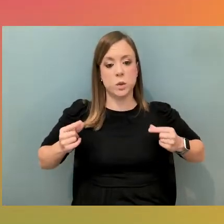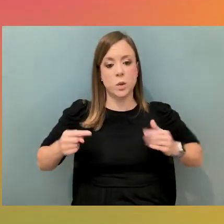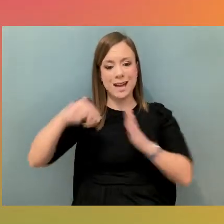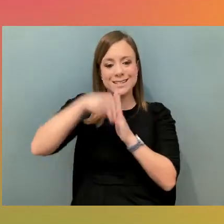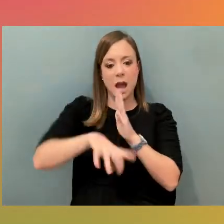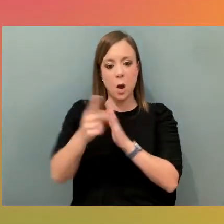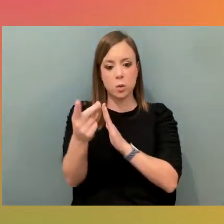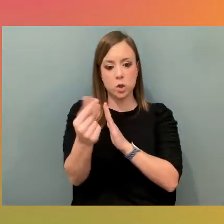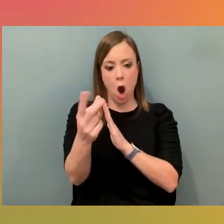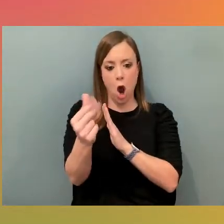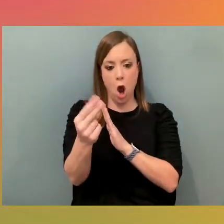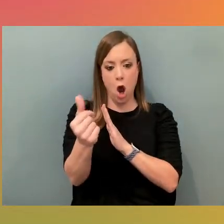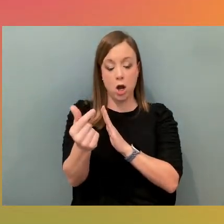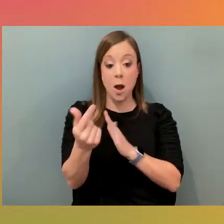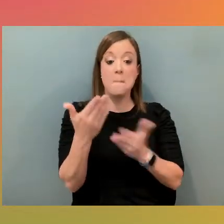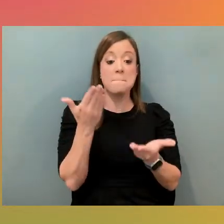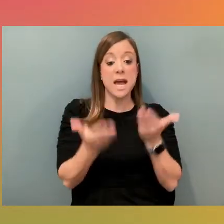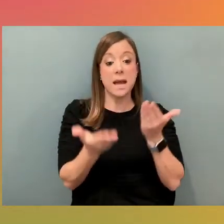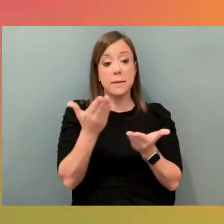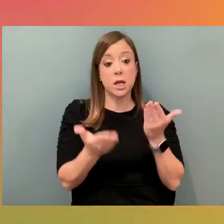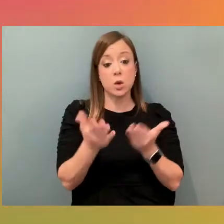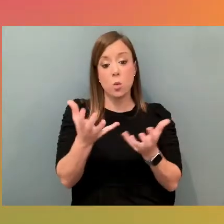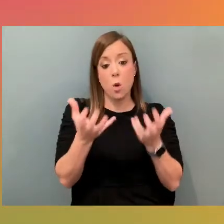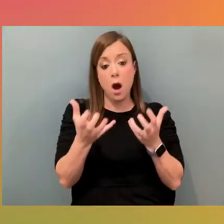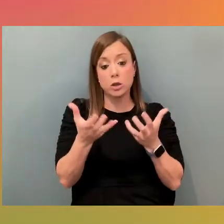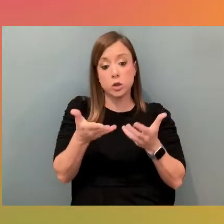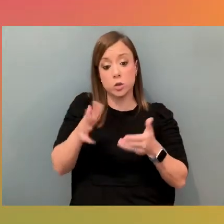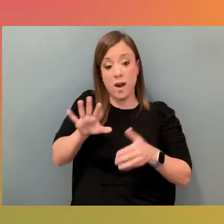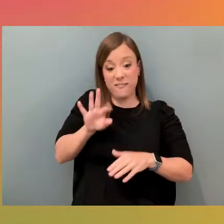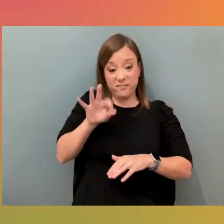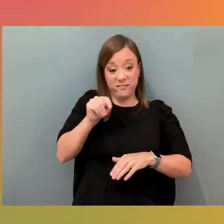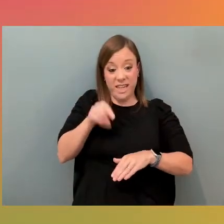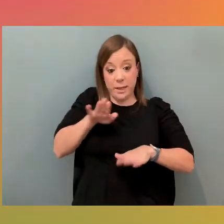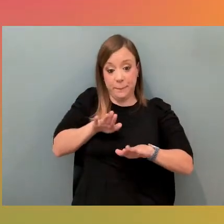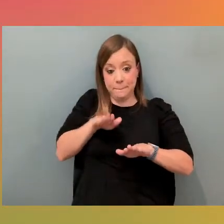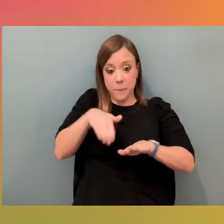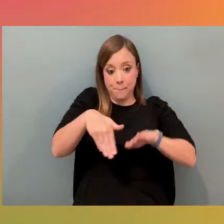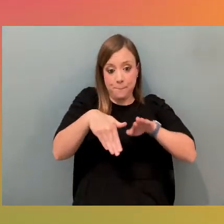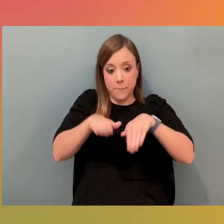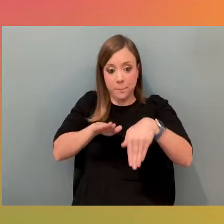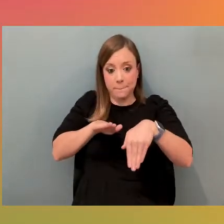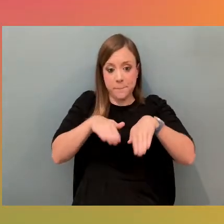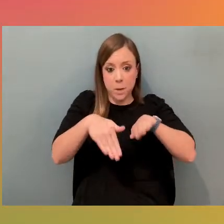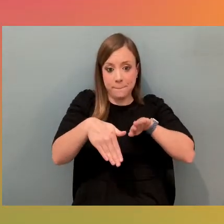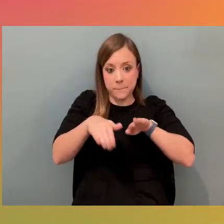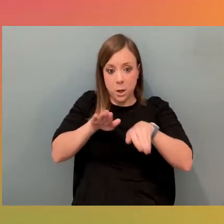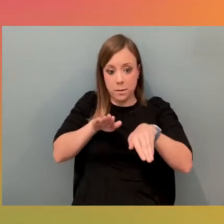AND MAKE YOUR WAY THROUGH HANDS AND KNEES TO DOWNWARD FACING